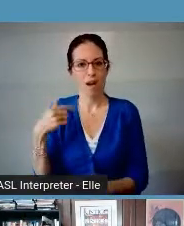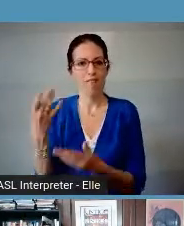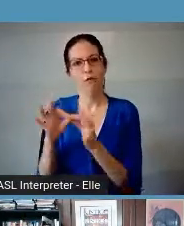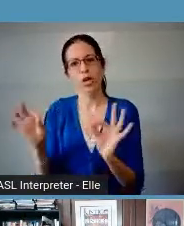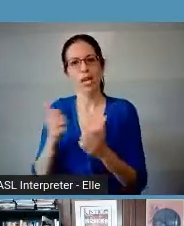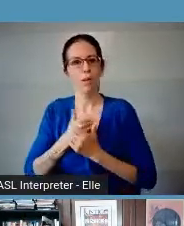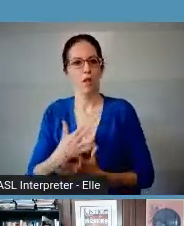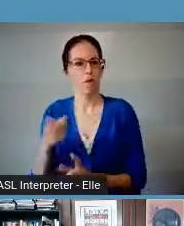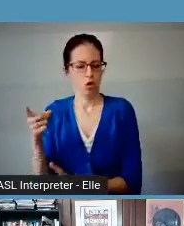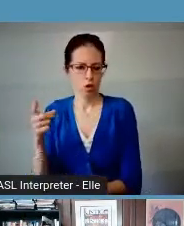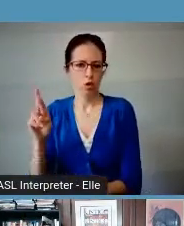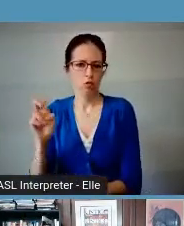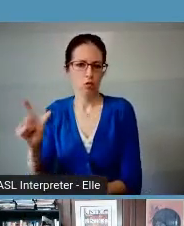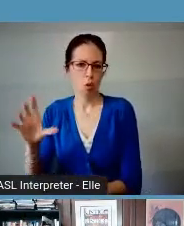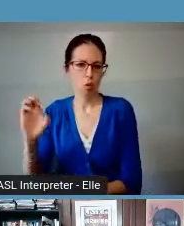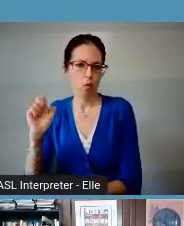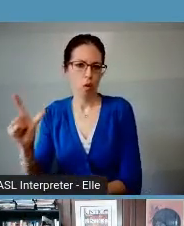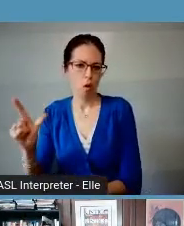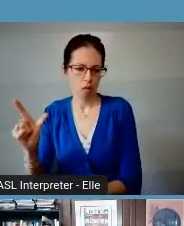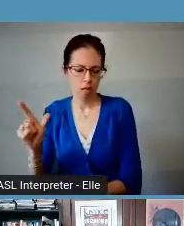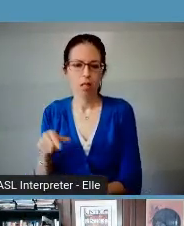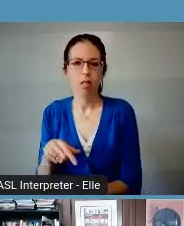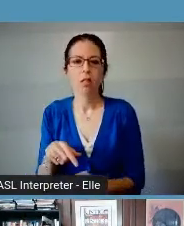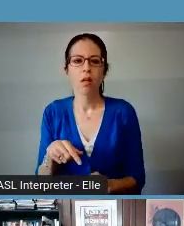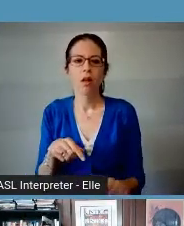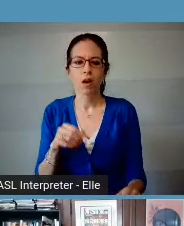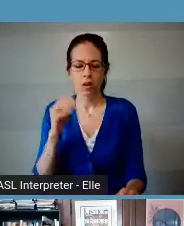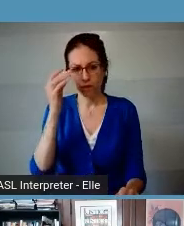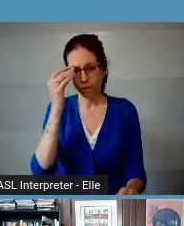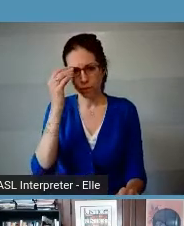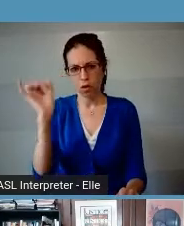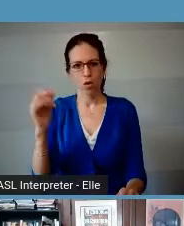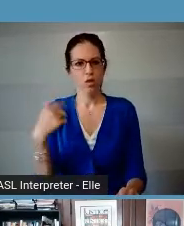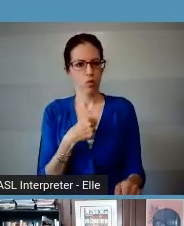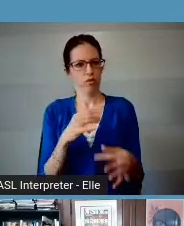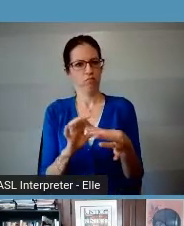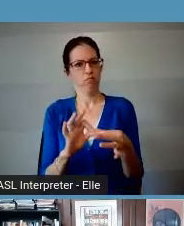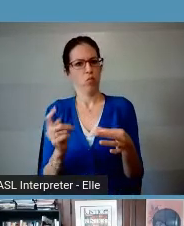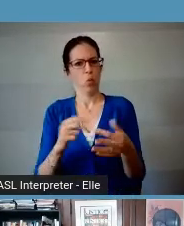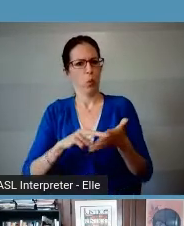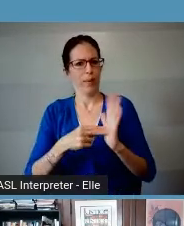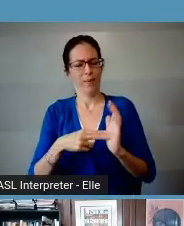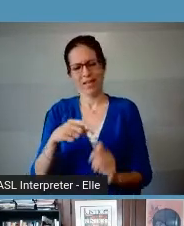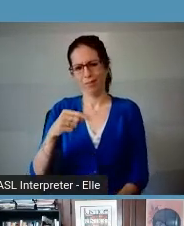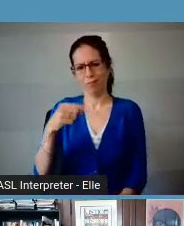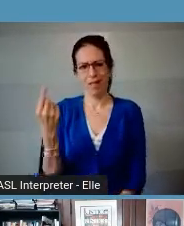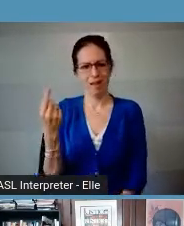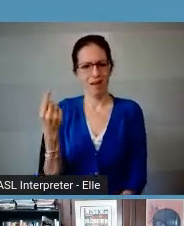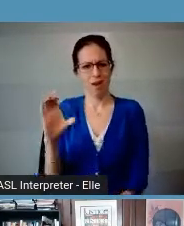the pledge. Understand what is meant by a Black Holocaust we encourage you to read about